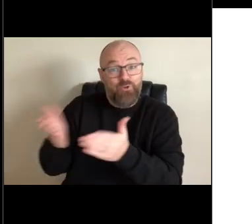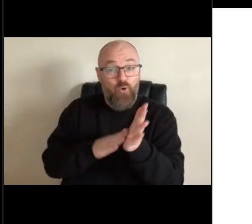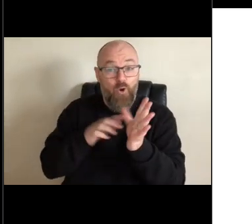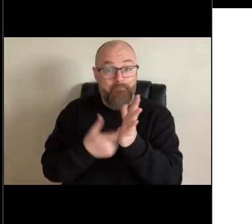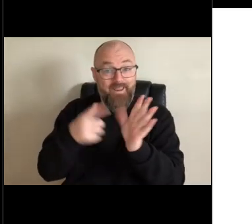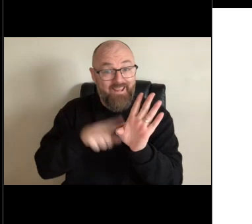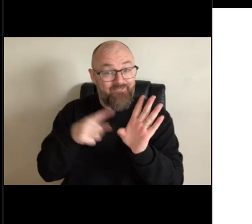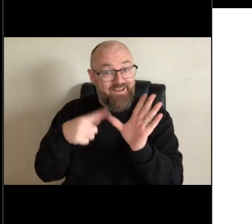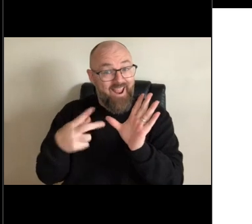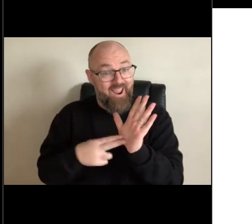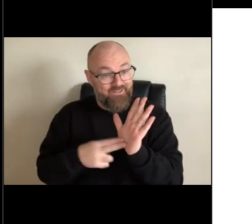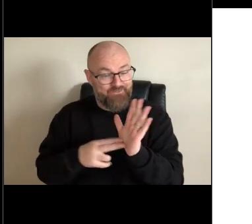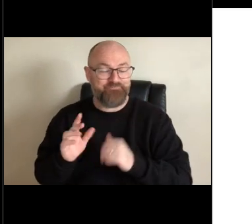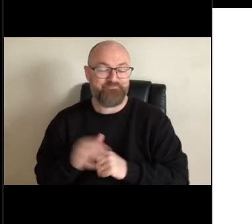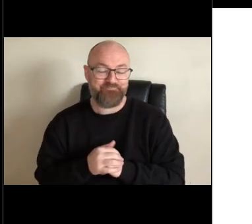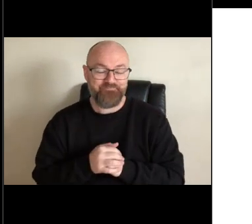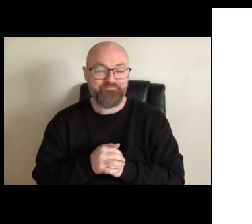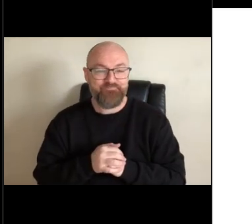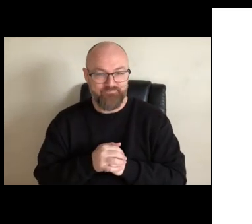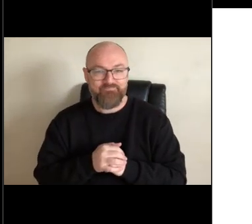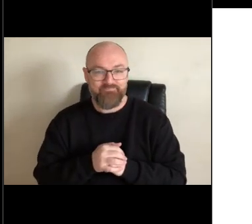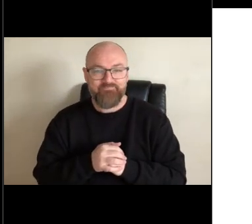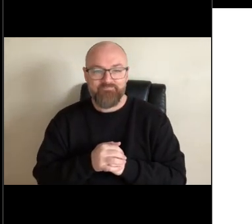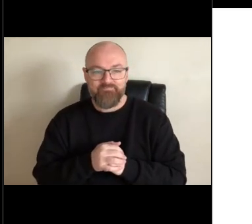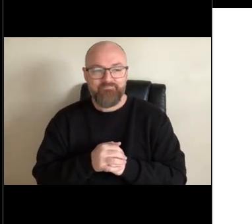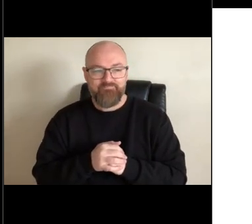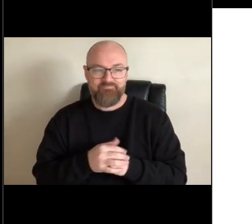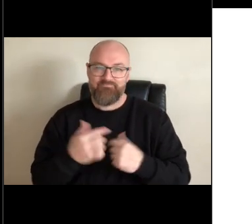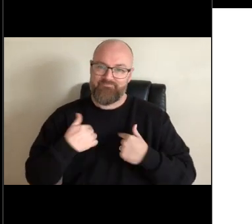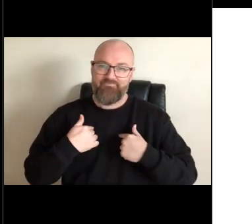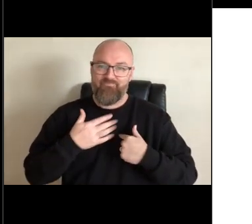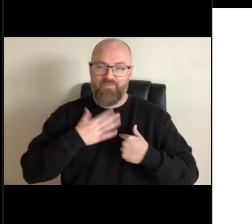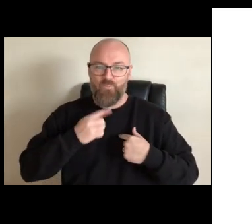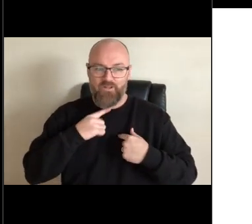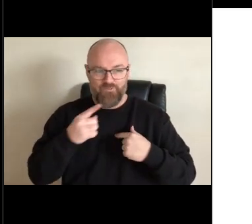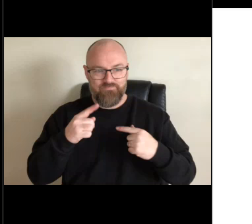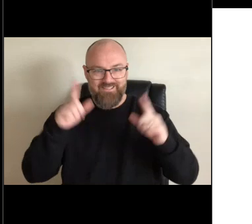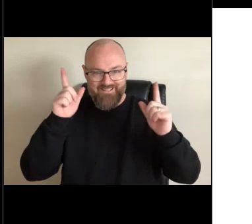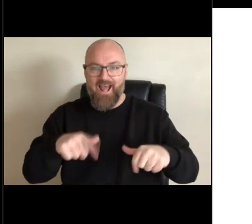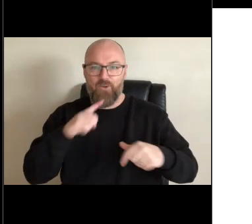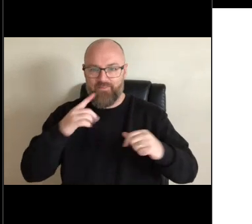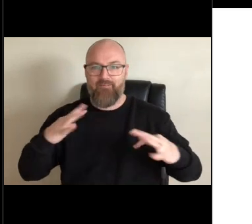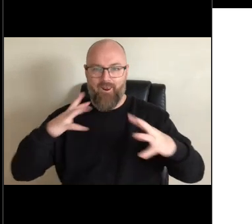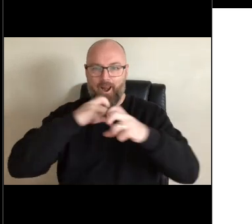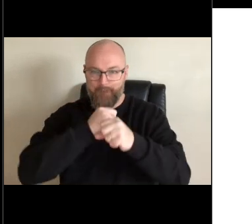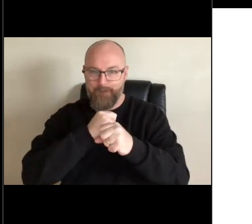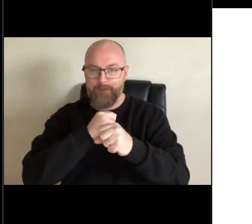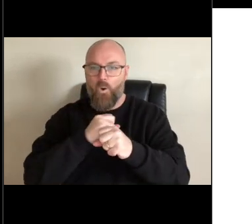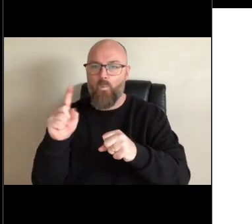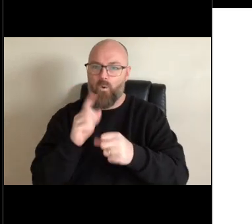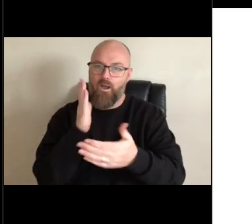Katherine so I guess I just wanted to start with an over view of what's actually changed in this